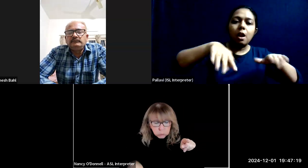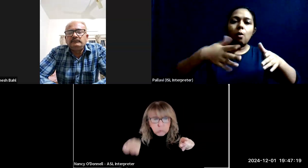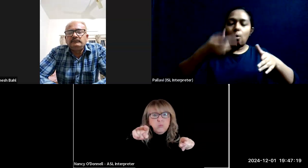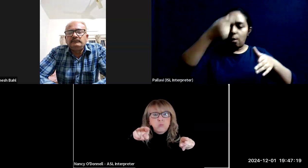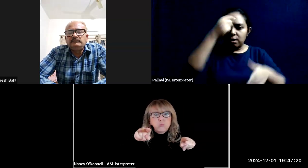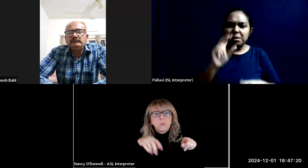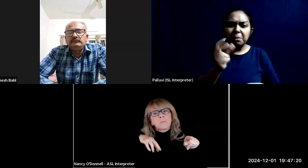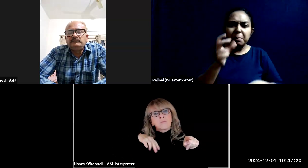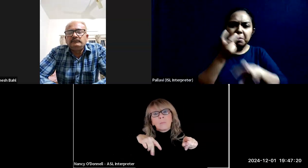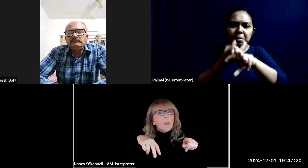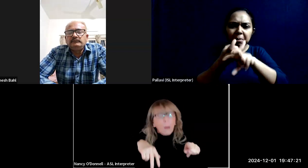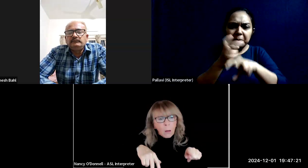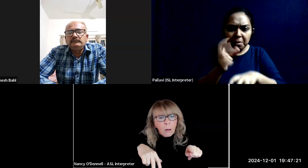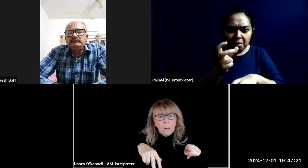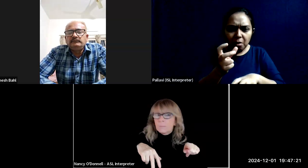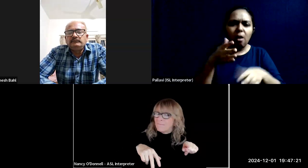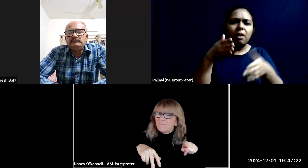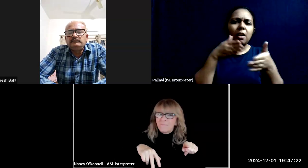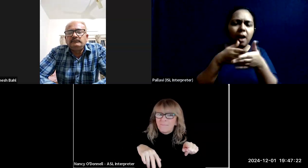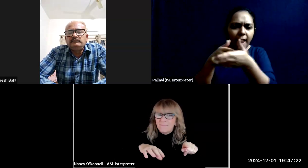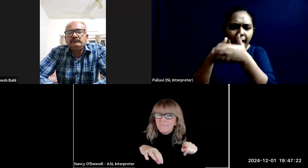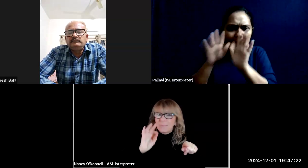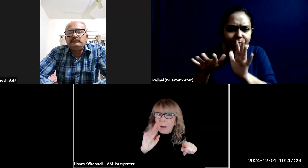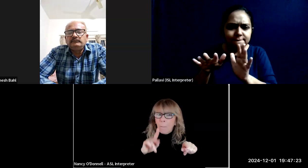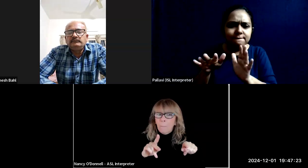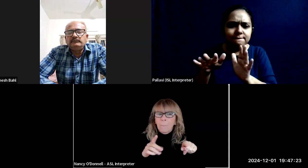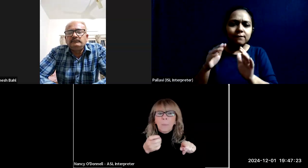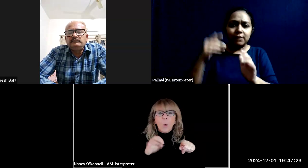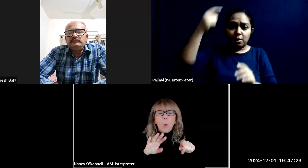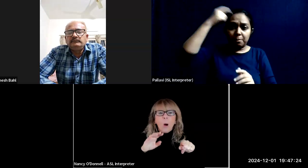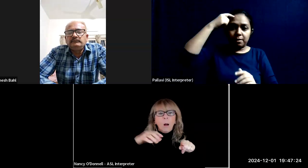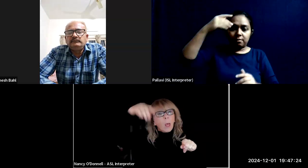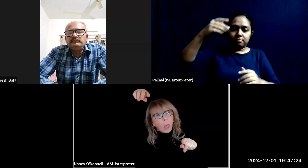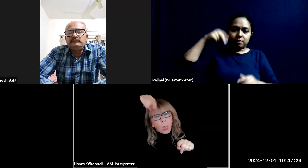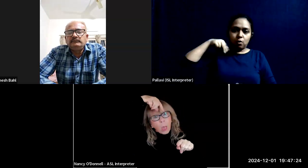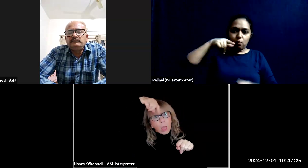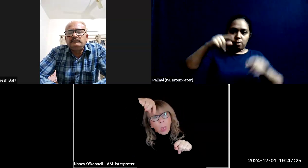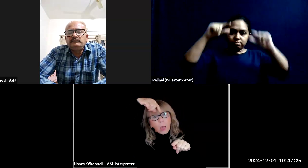on the ground. Or obstacles above the head, for example.